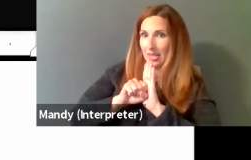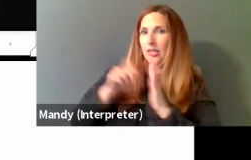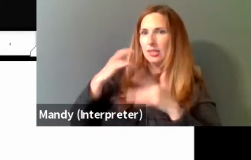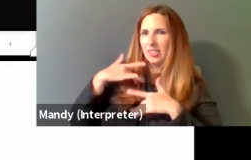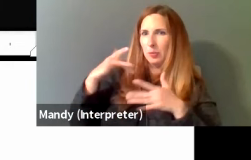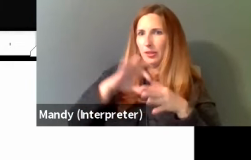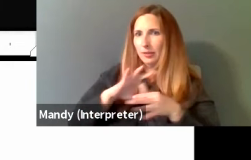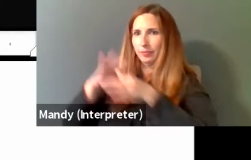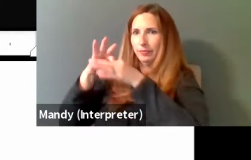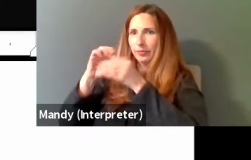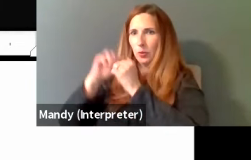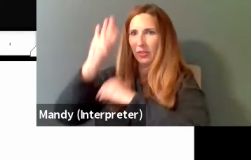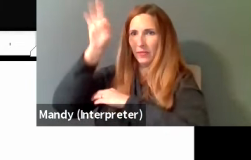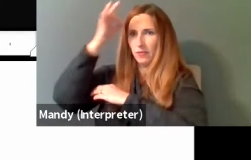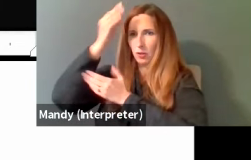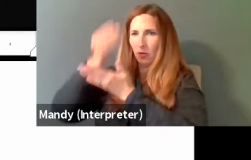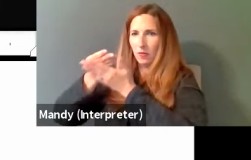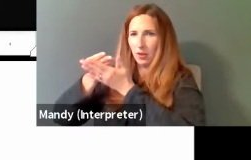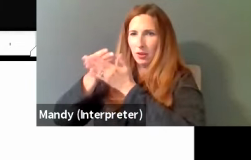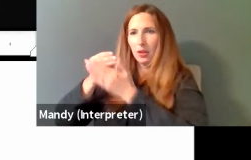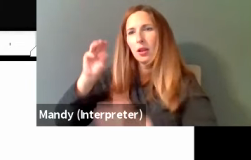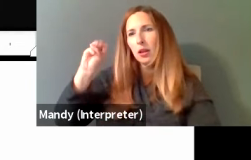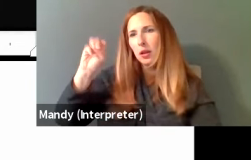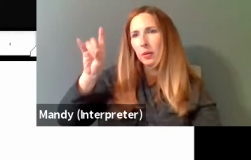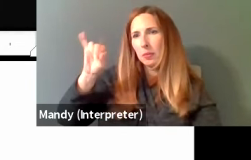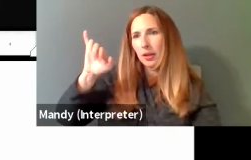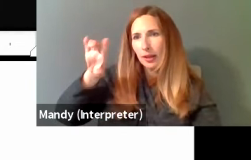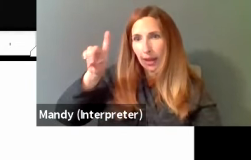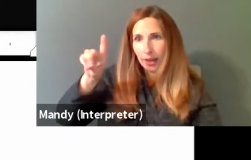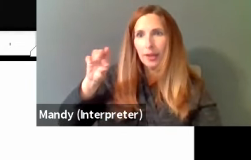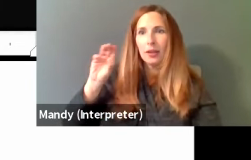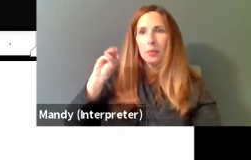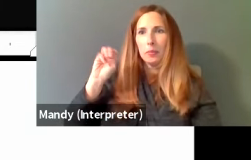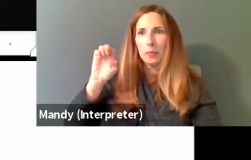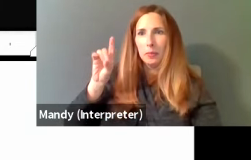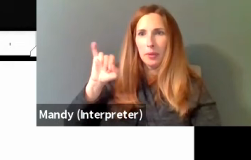sometimes Medicaid, Medicare reimbursements those are all considered federal funding.